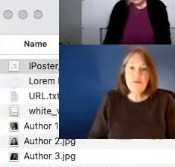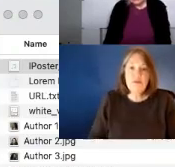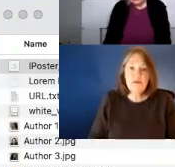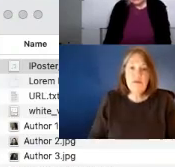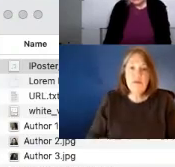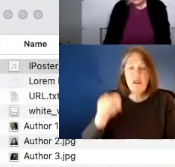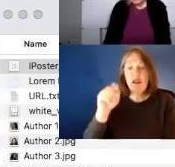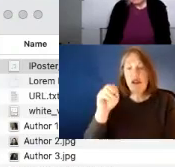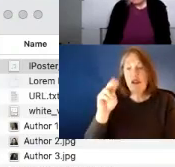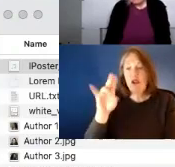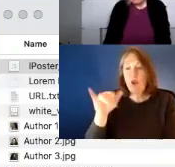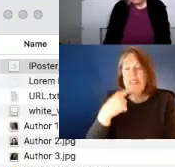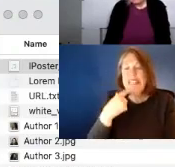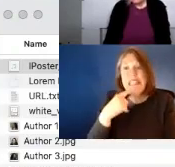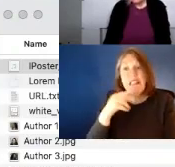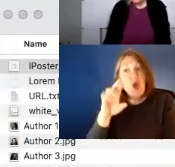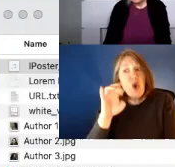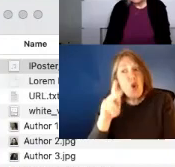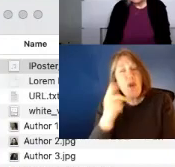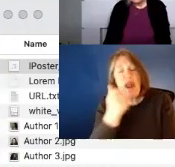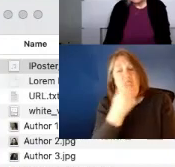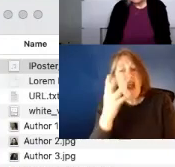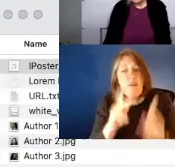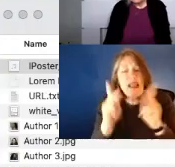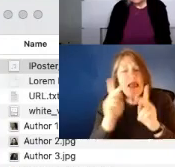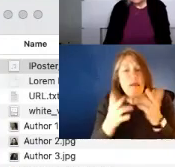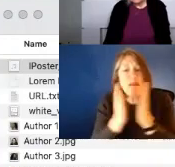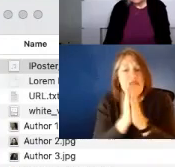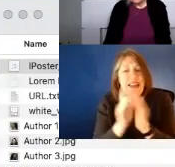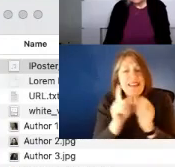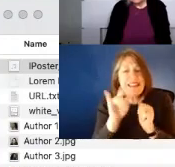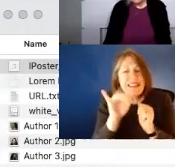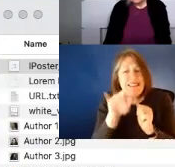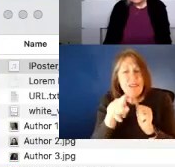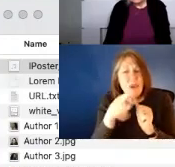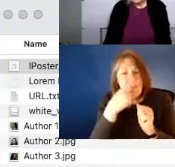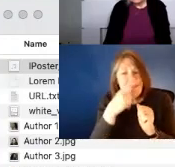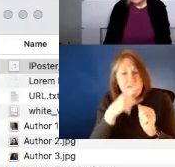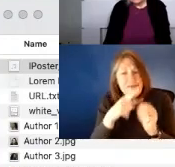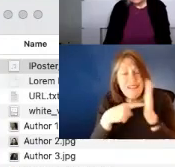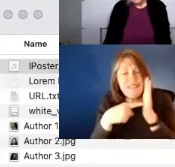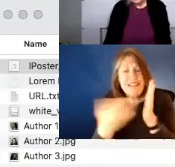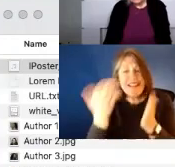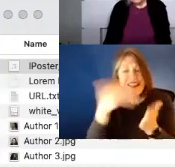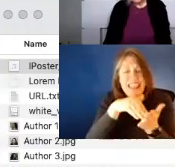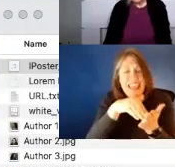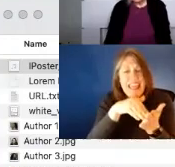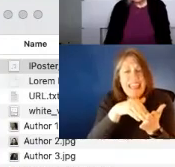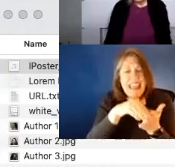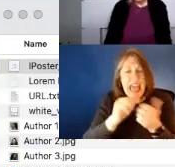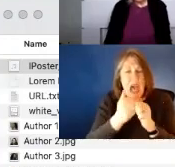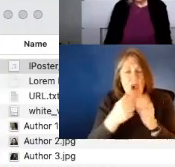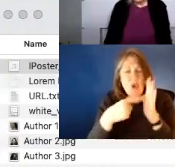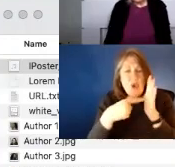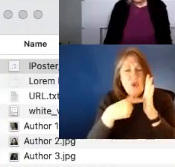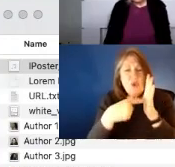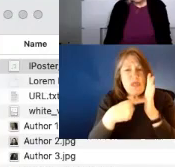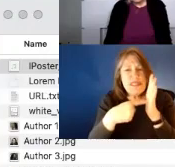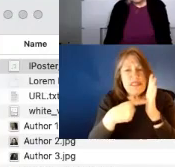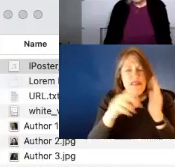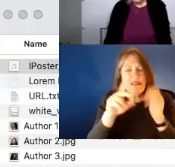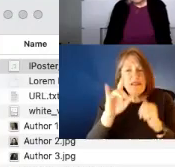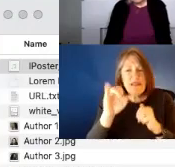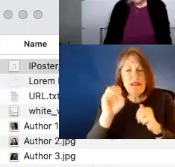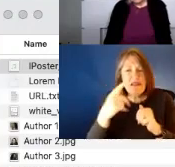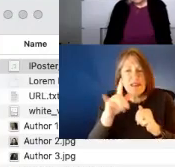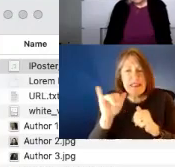people have asked if you could show again how to display the iPresentation during their